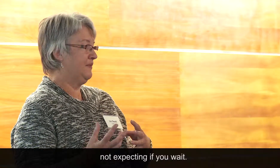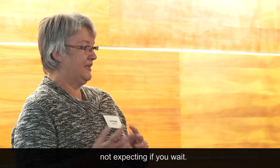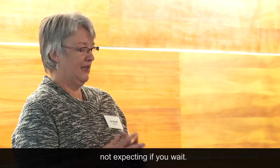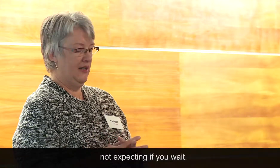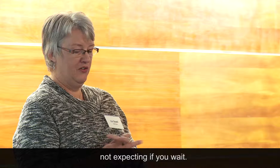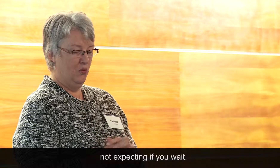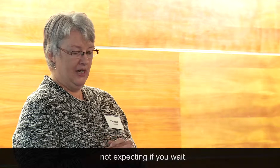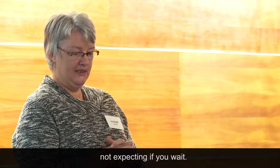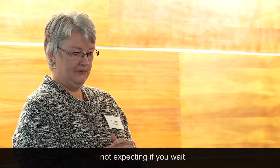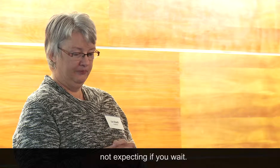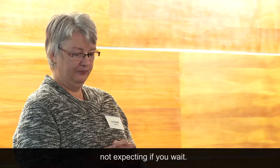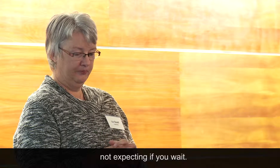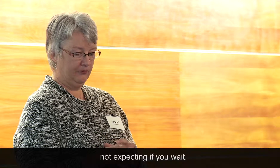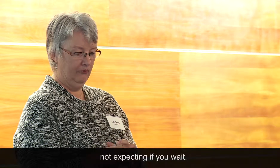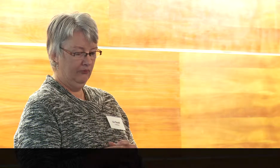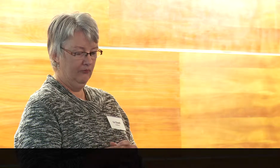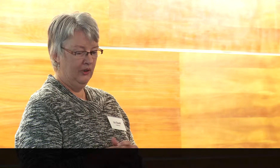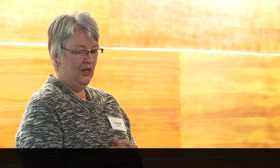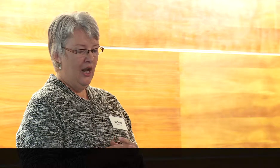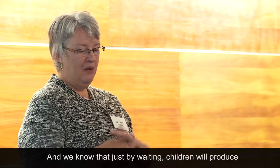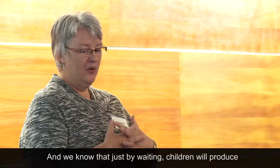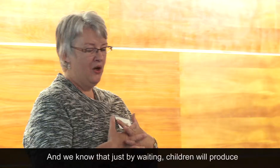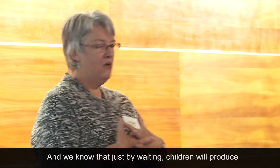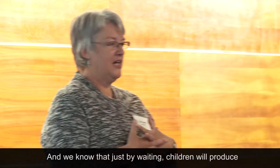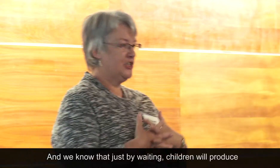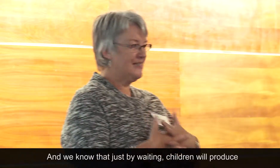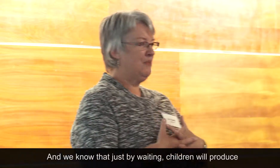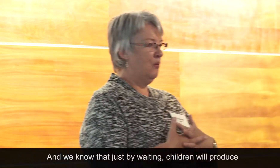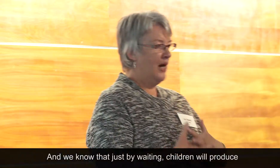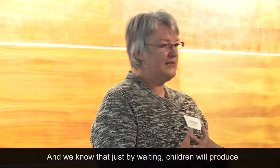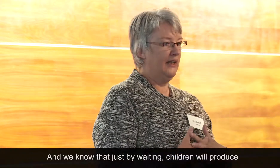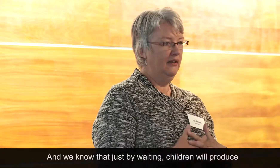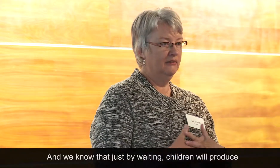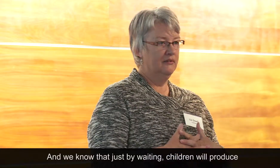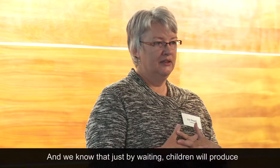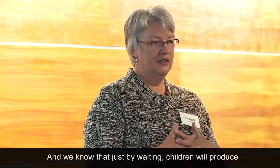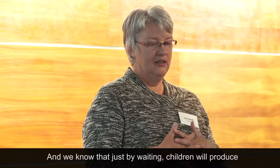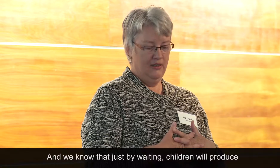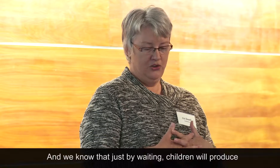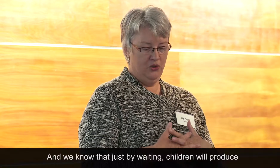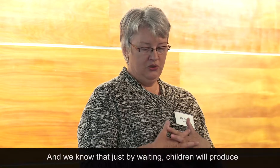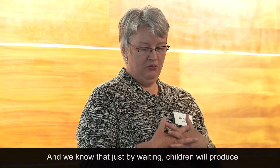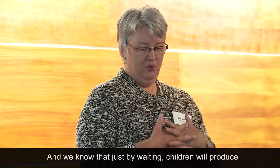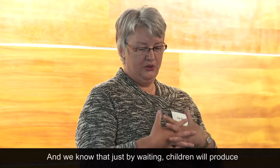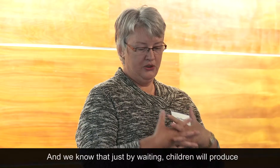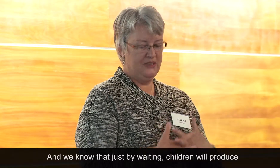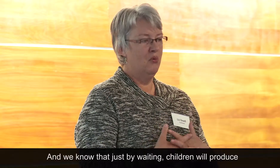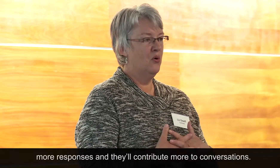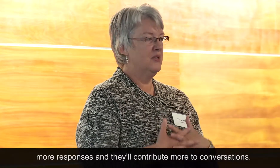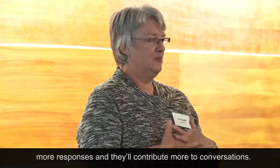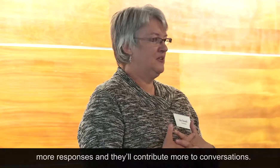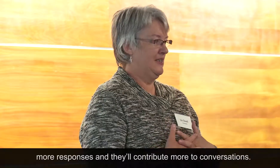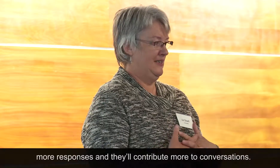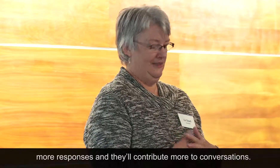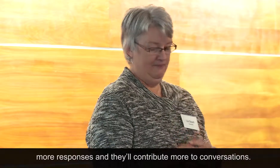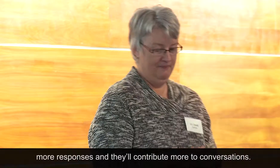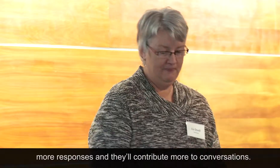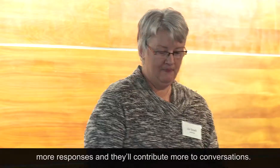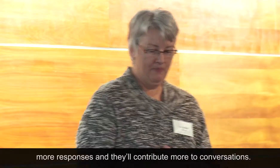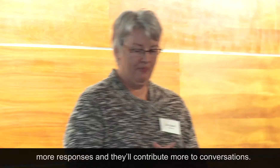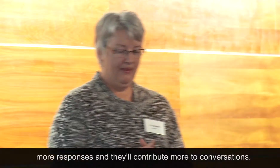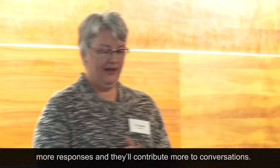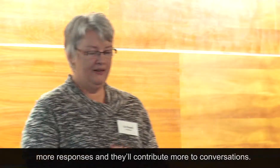expecting if you wait. And we know that just by waiting, children will produce more responses